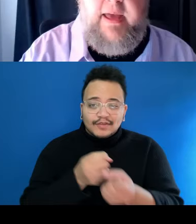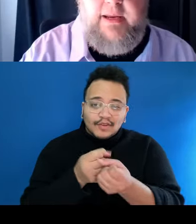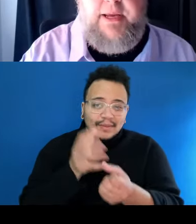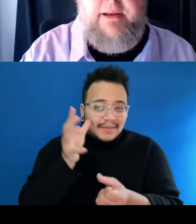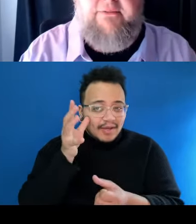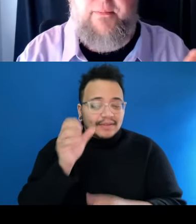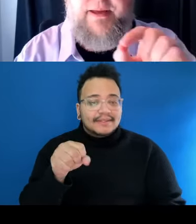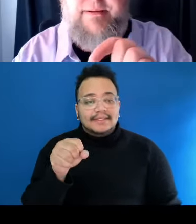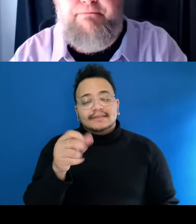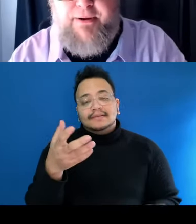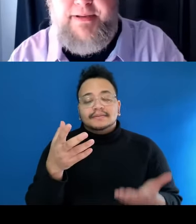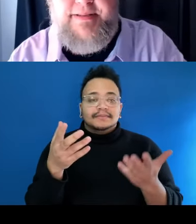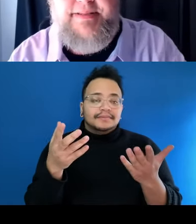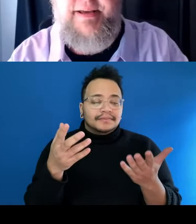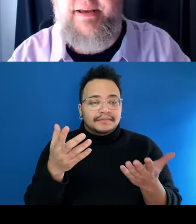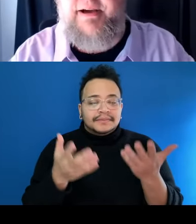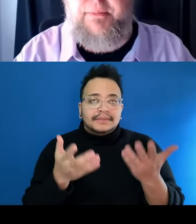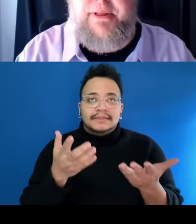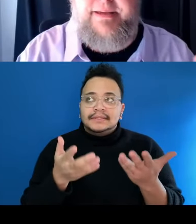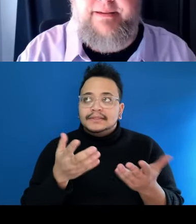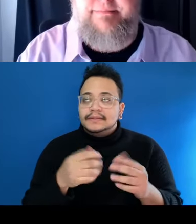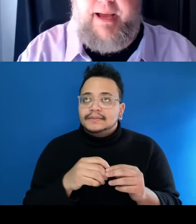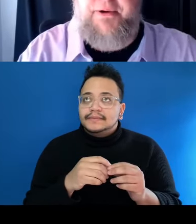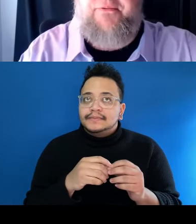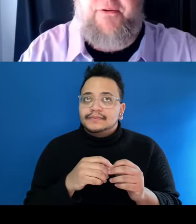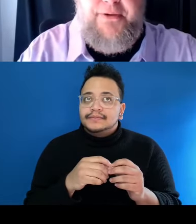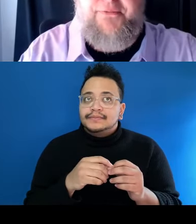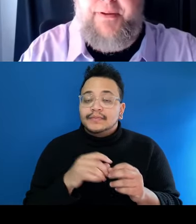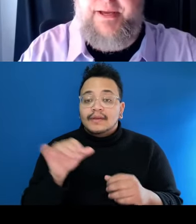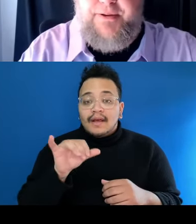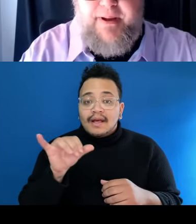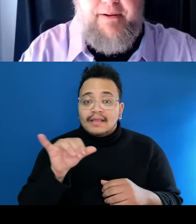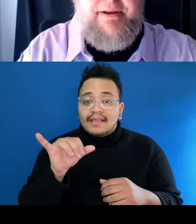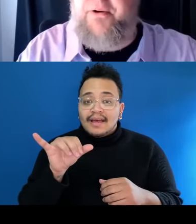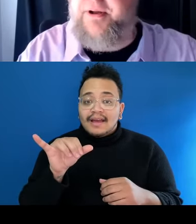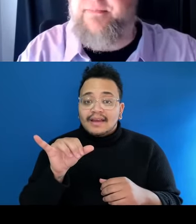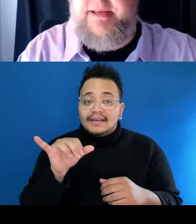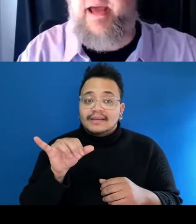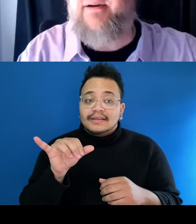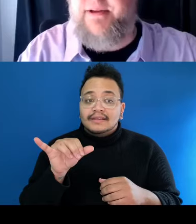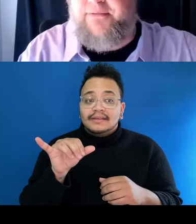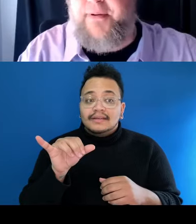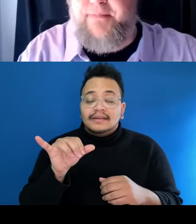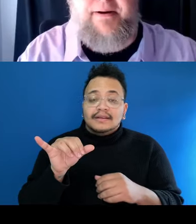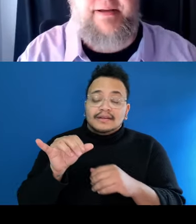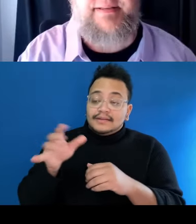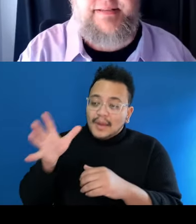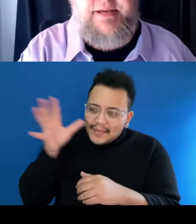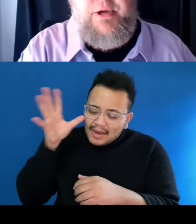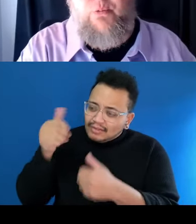And that can mean affirming parents. Like, I'm gonna affirm you for being a good parent or it can mean having affirming parents.